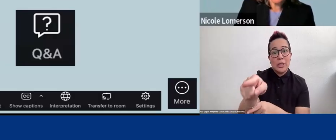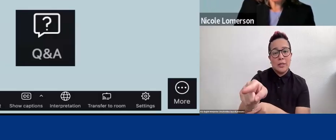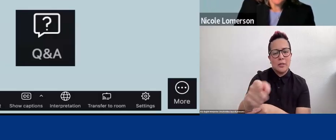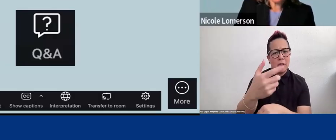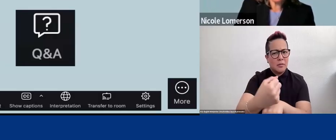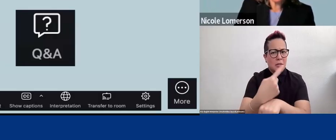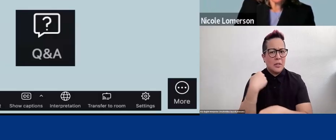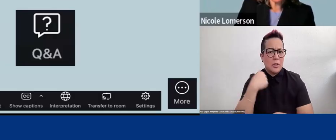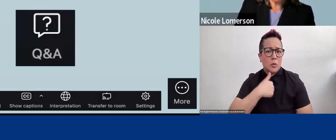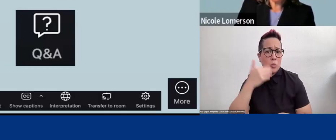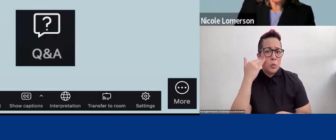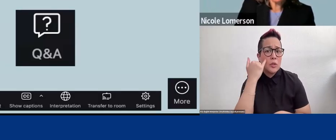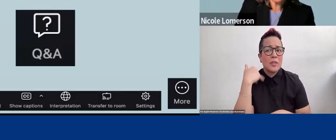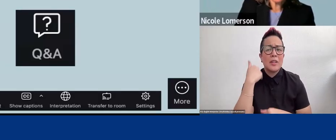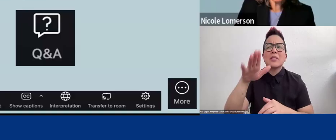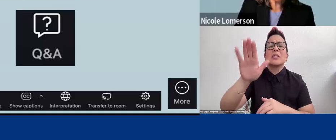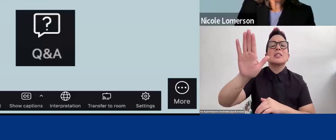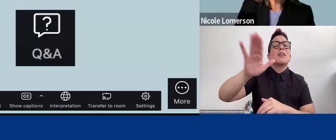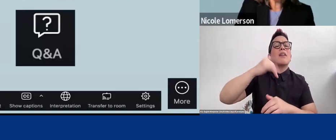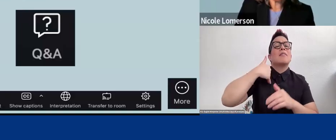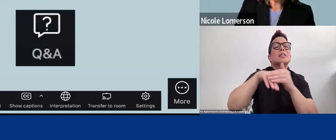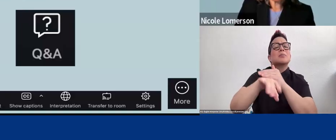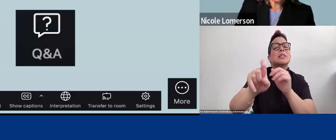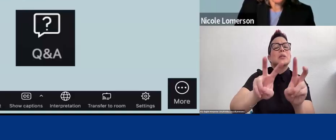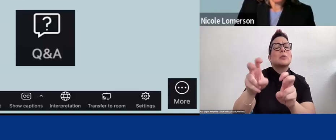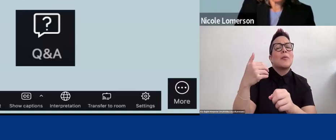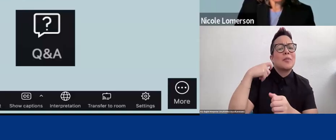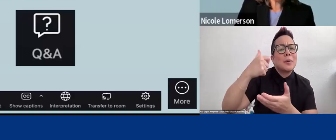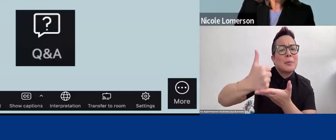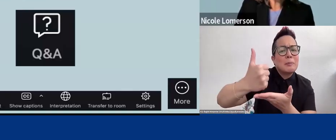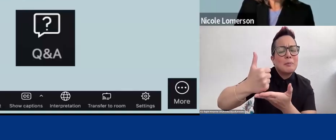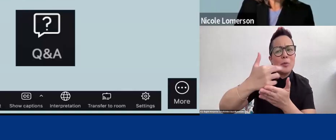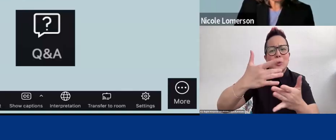you have any accessibility issues or concerns. For